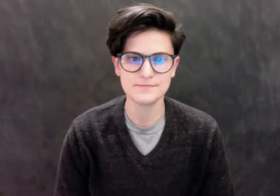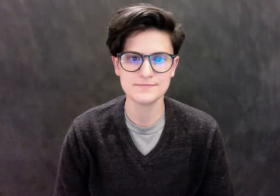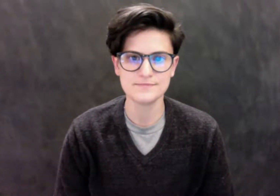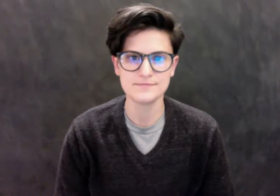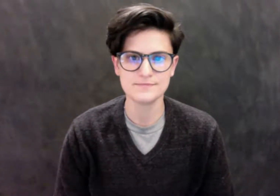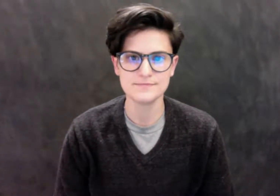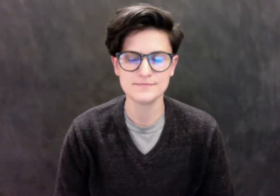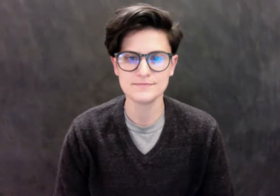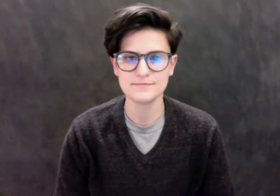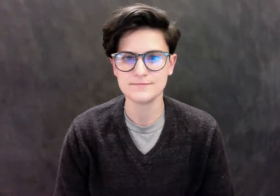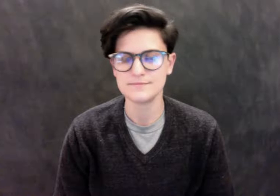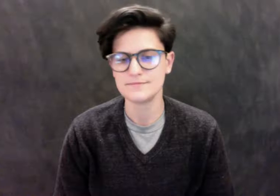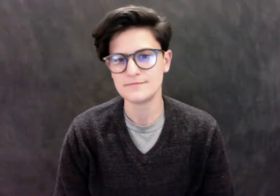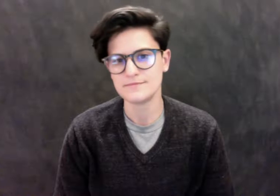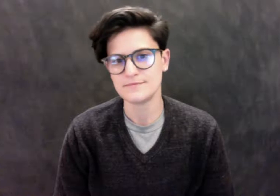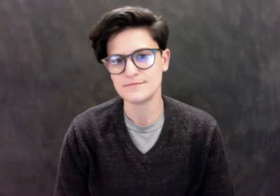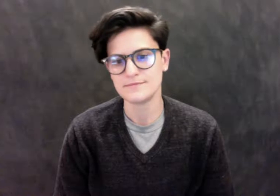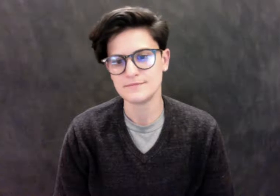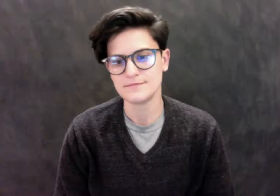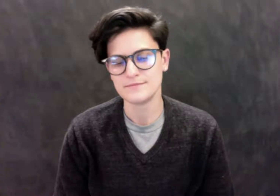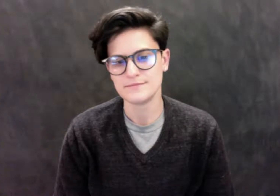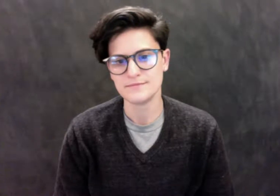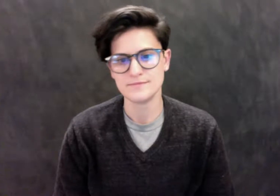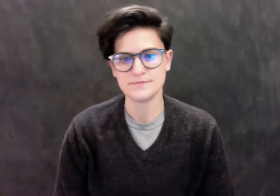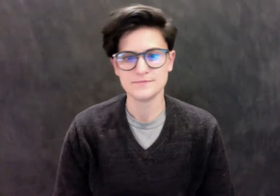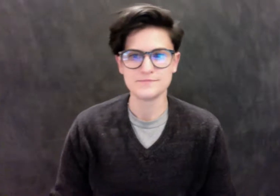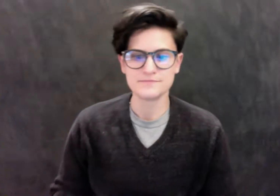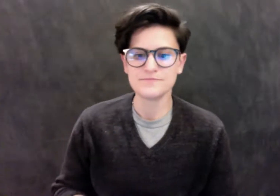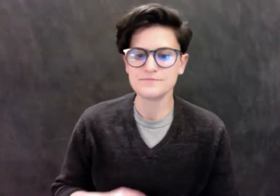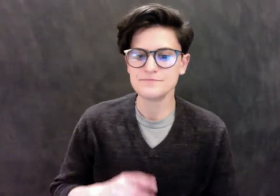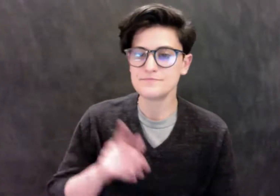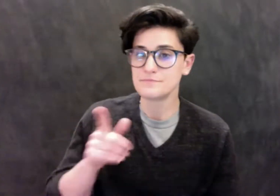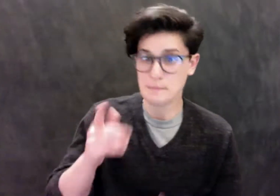15:05:08 And Mike, you should be good to go now. Okay, Thanks.